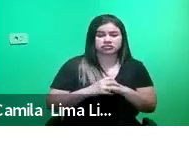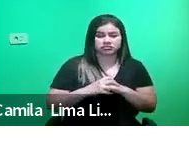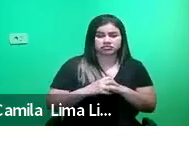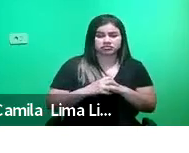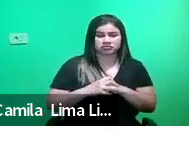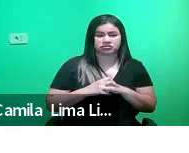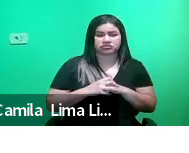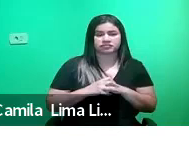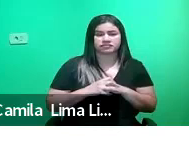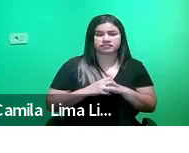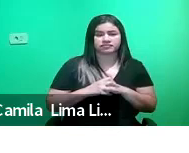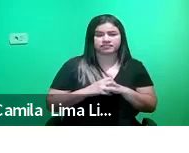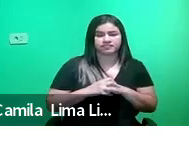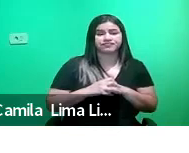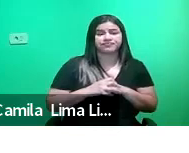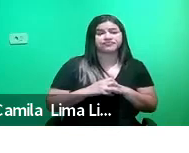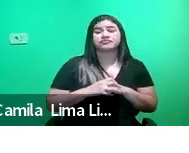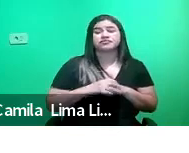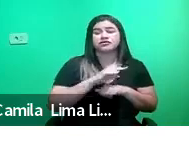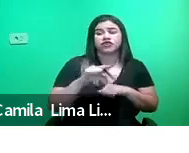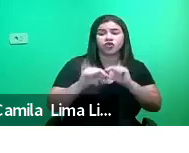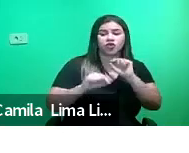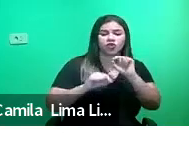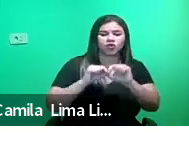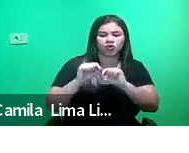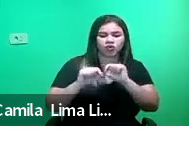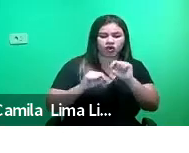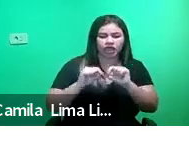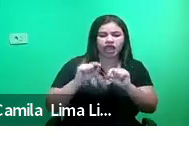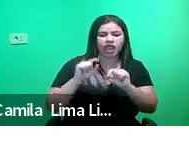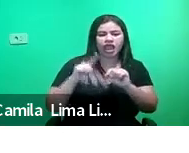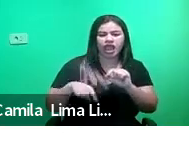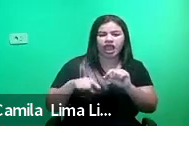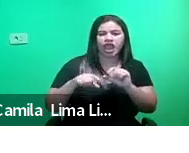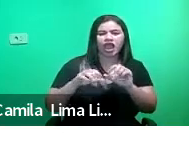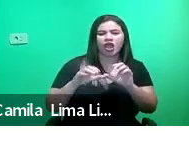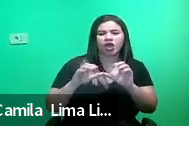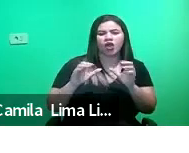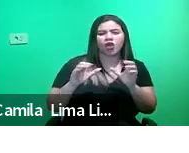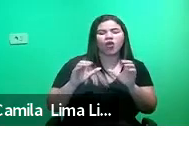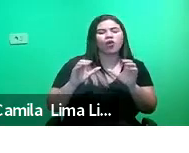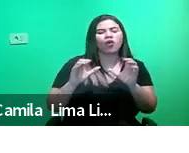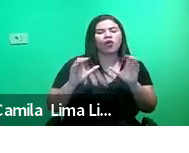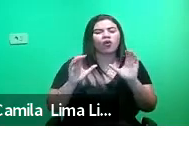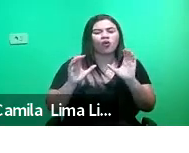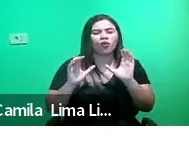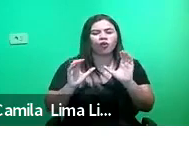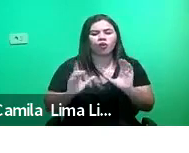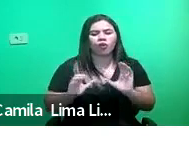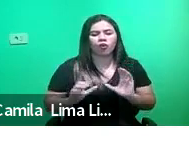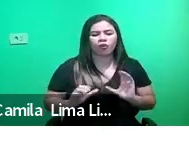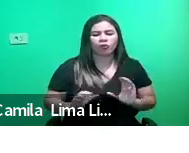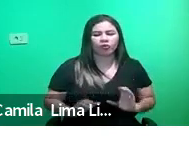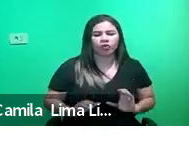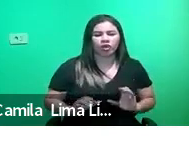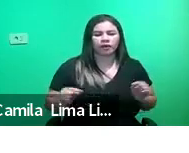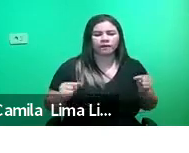's own behavior with the help of these artificial devices devices, devices, creating and using artificial stimuli as auxiliary devices for